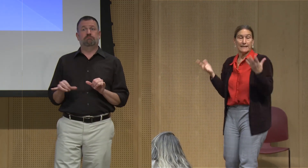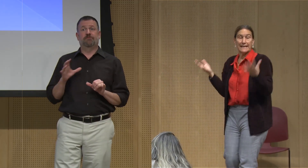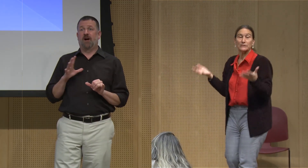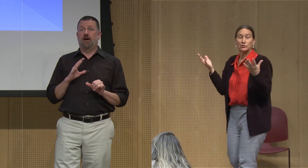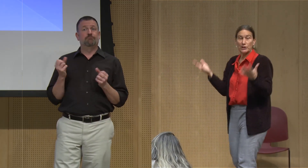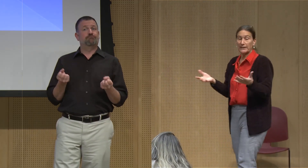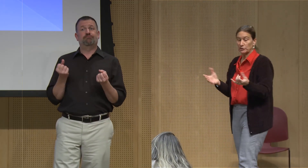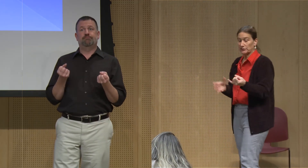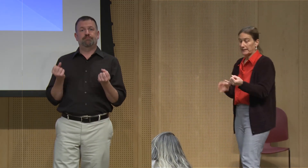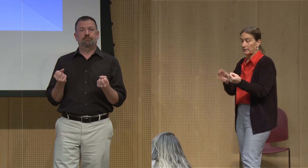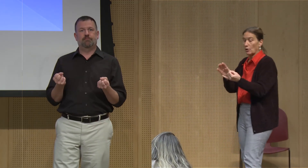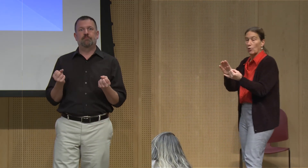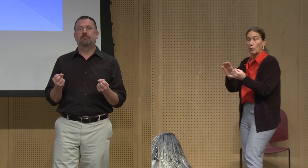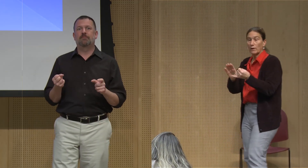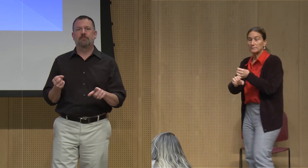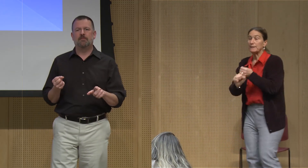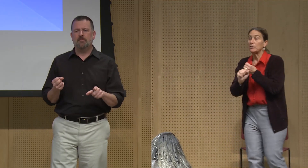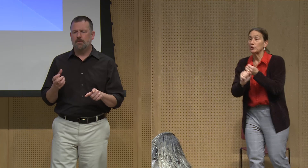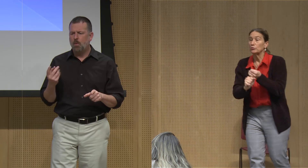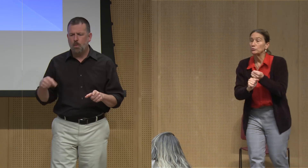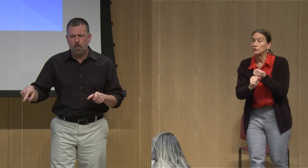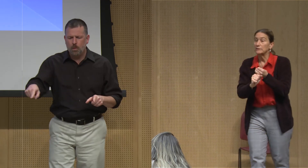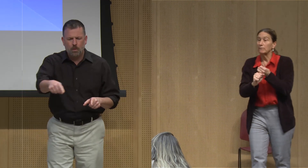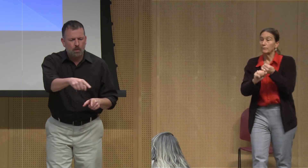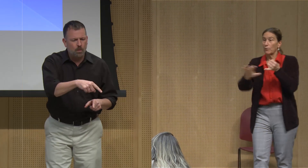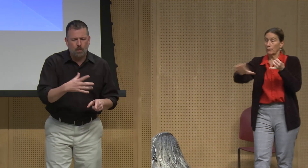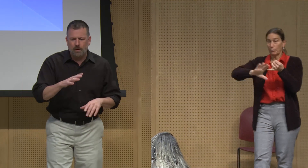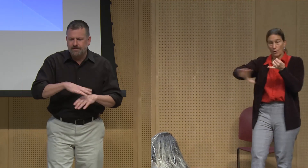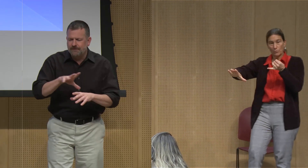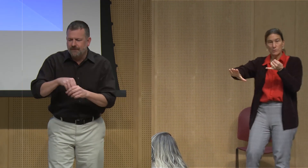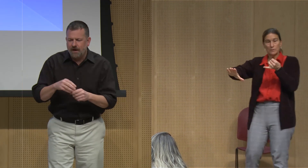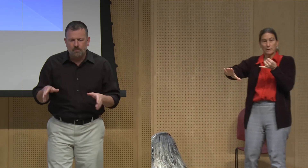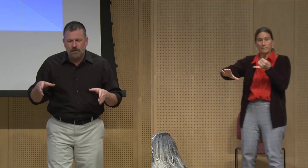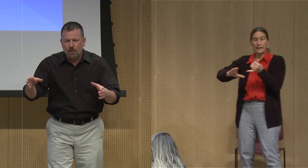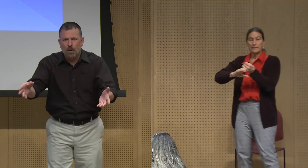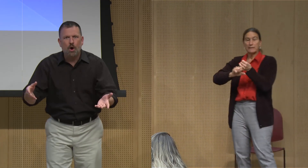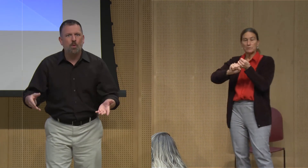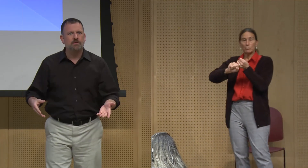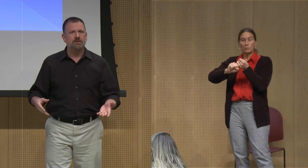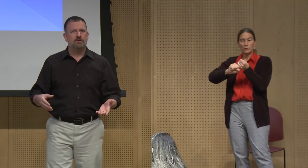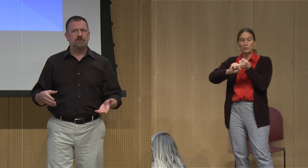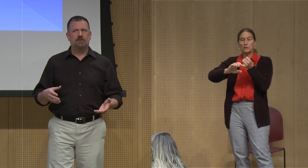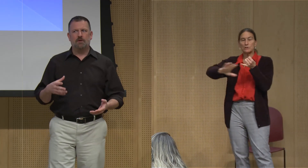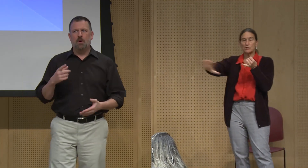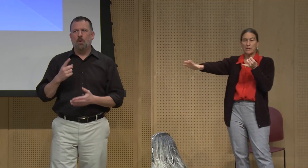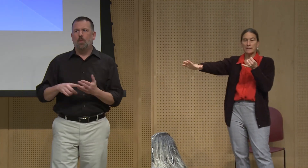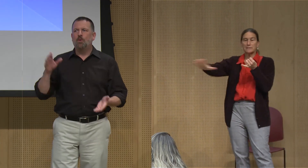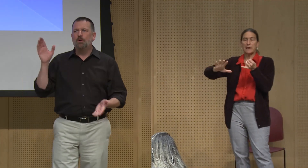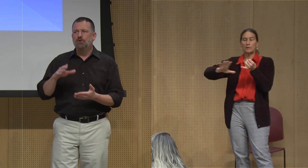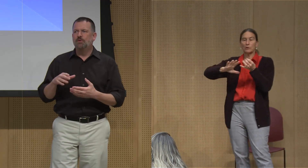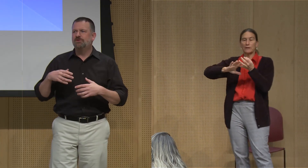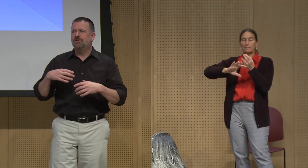IT'S CHANGES IN WHAT'S BEING USED FOR THE ROAD THAT REDUCES THE CHANCE THAT YOU'RE GONNA HAVE--